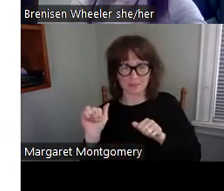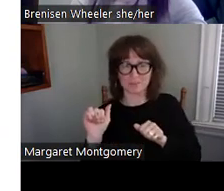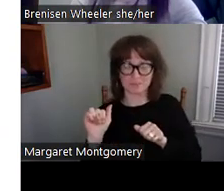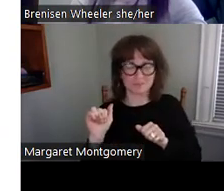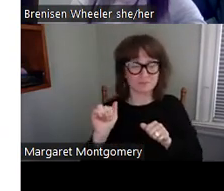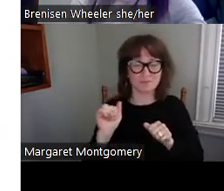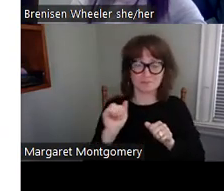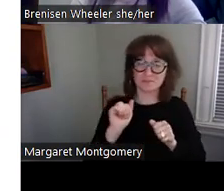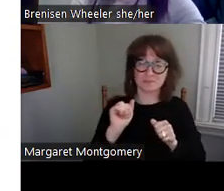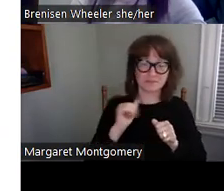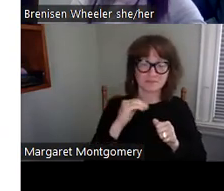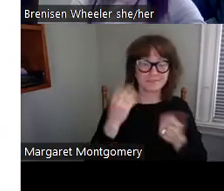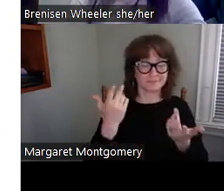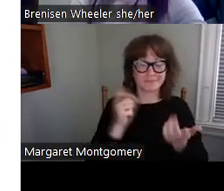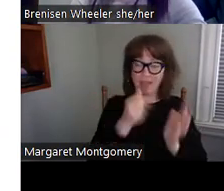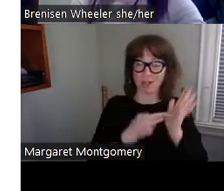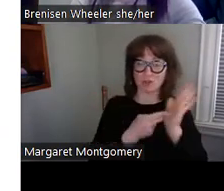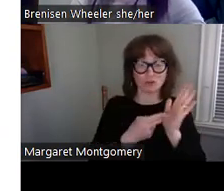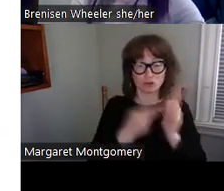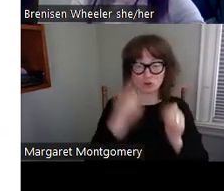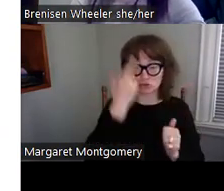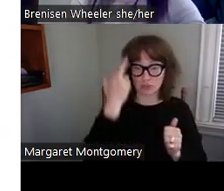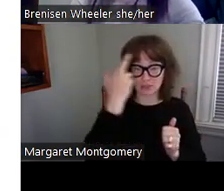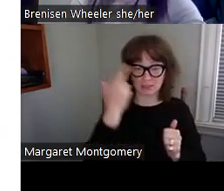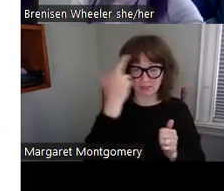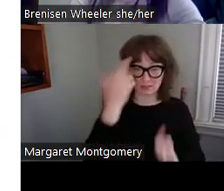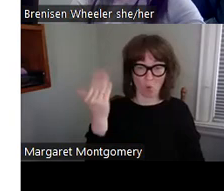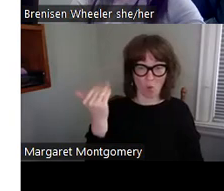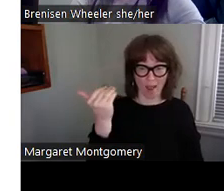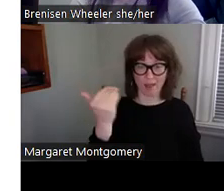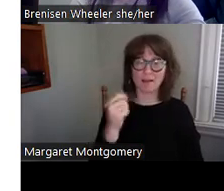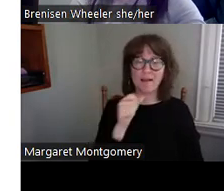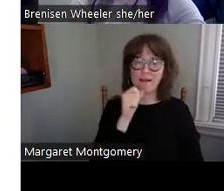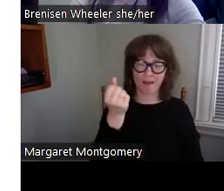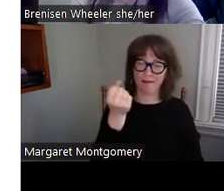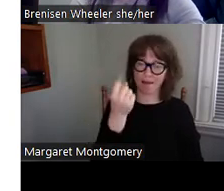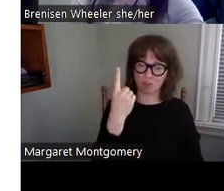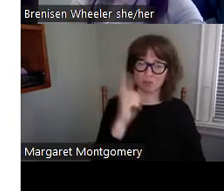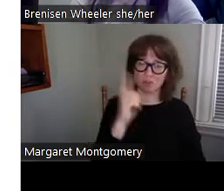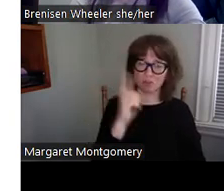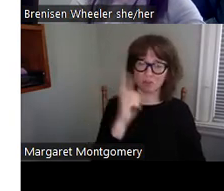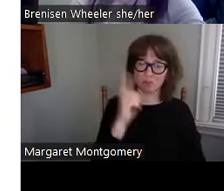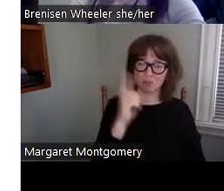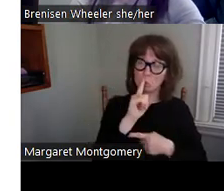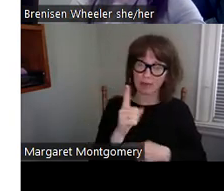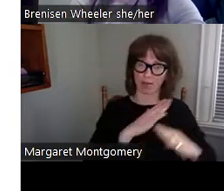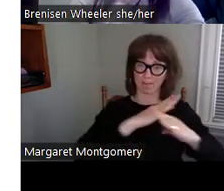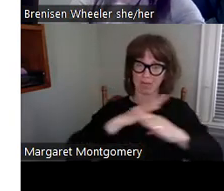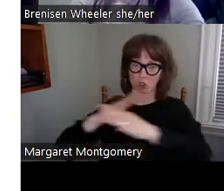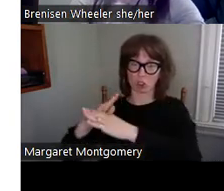I'm, from not understanding the very real barriers that exist as people who may have